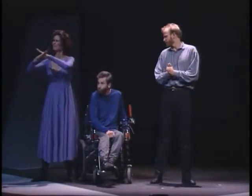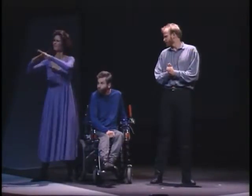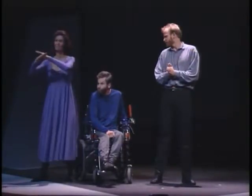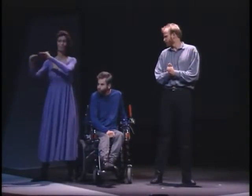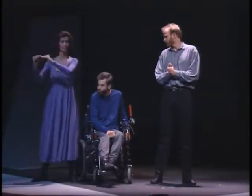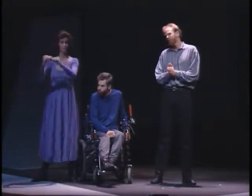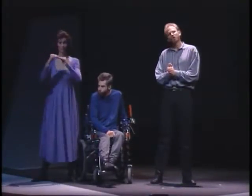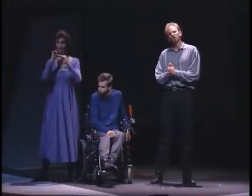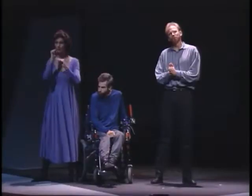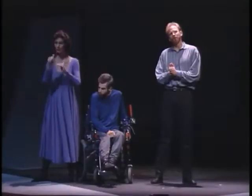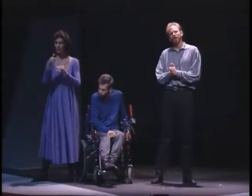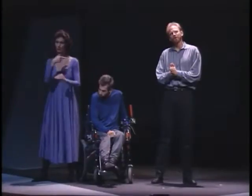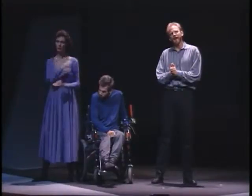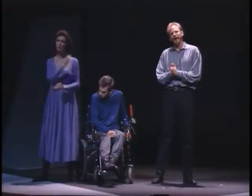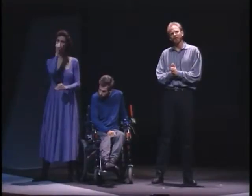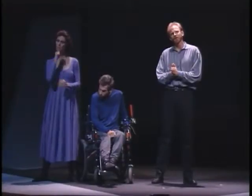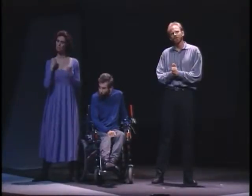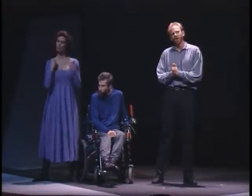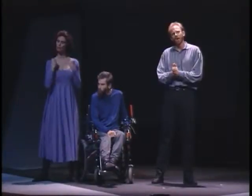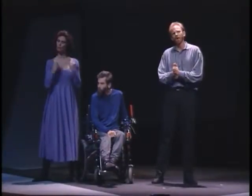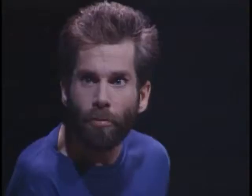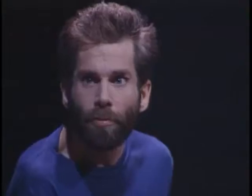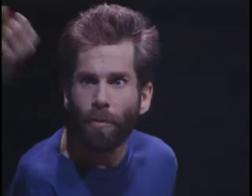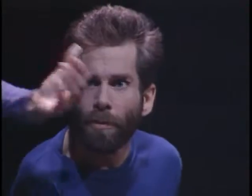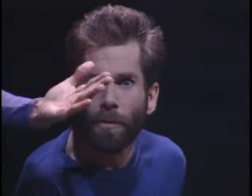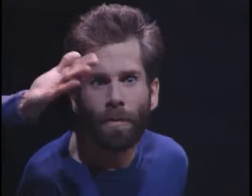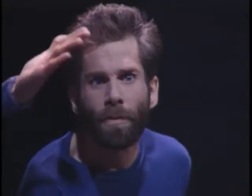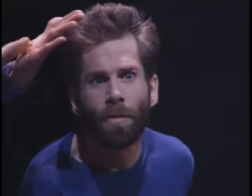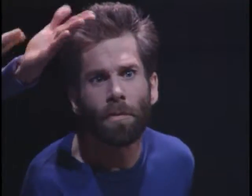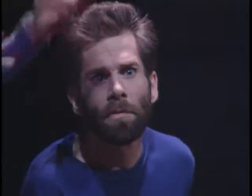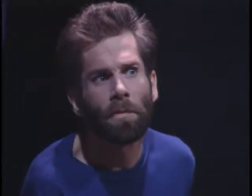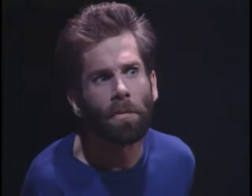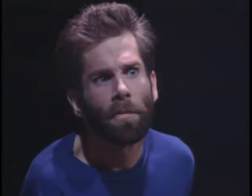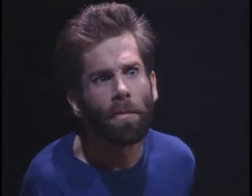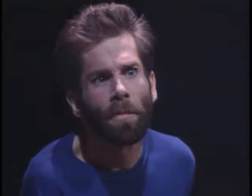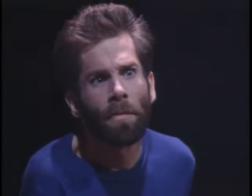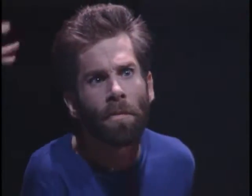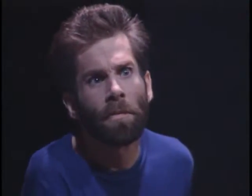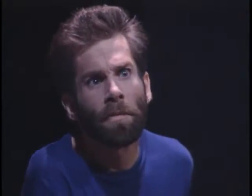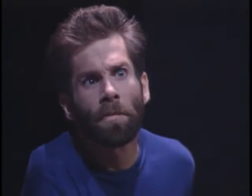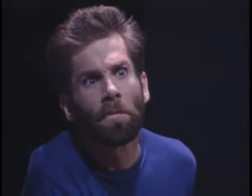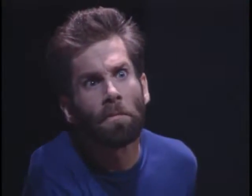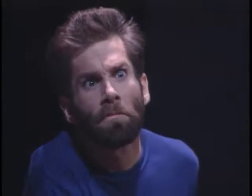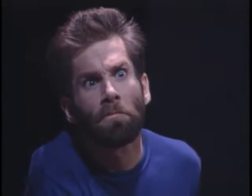incarnations of brave acts and our presence stirs everybody and everything